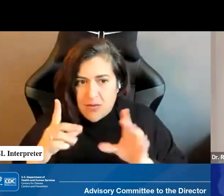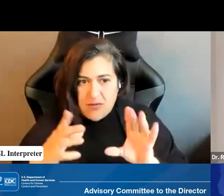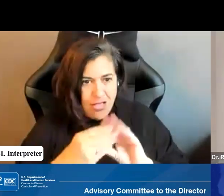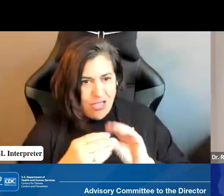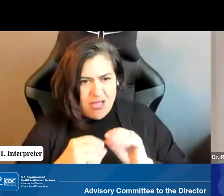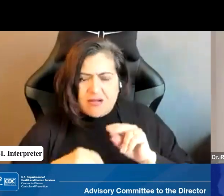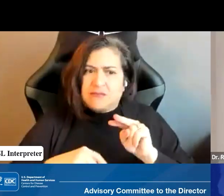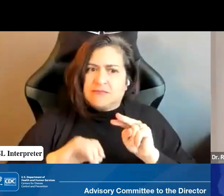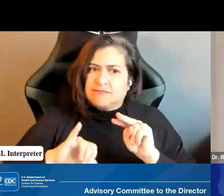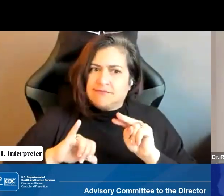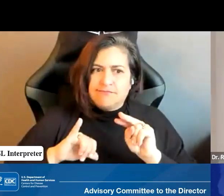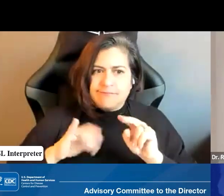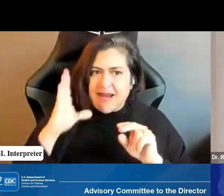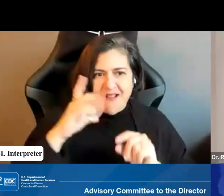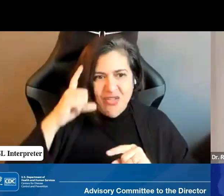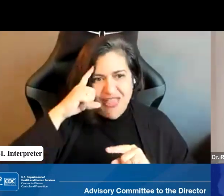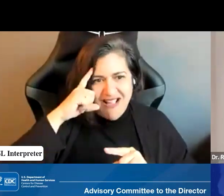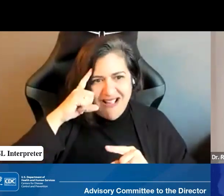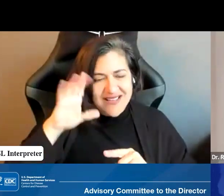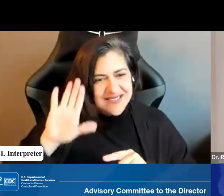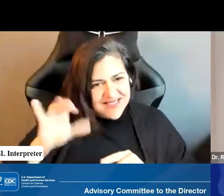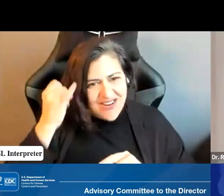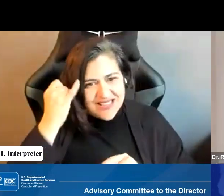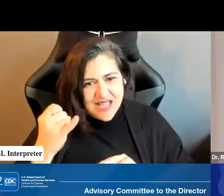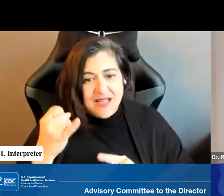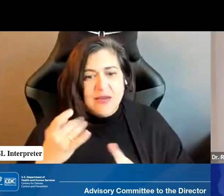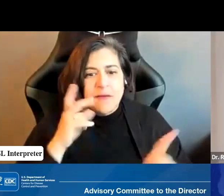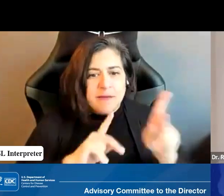We had people who were contributing to our communications and engagement strategies